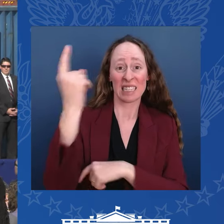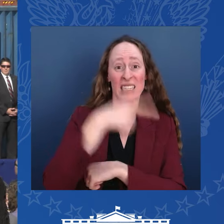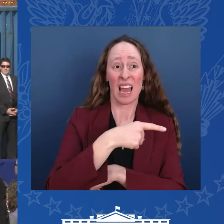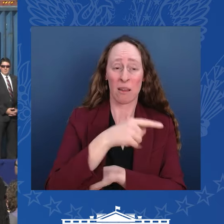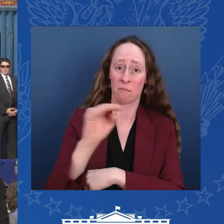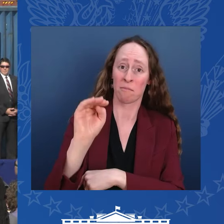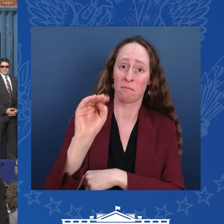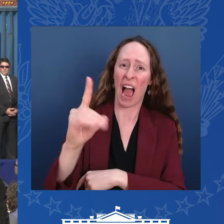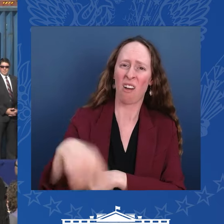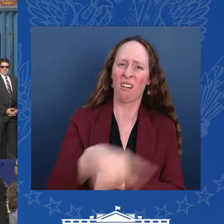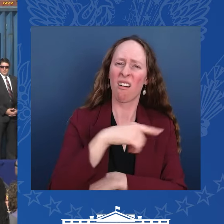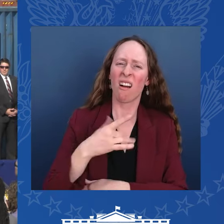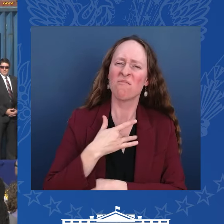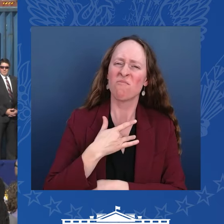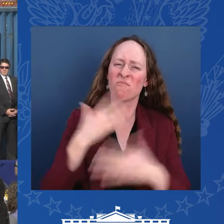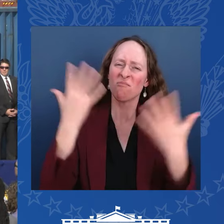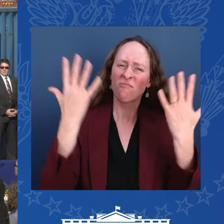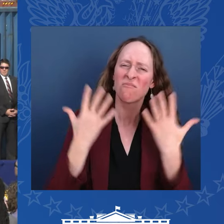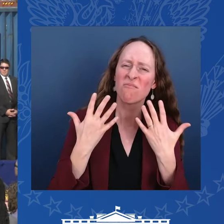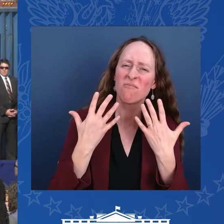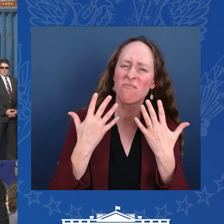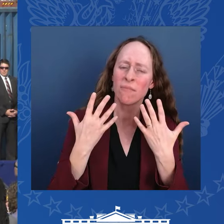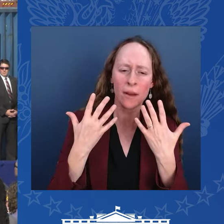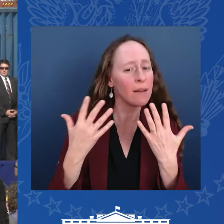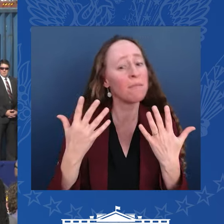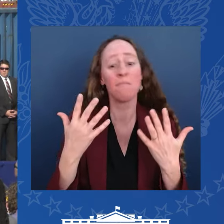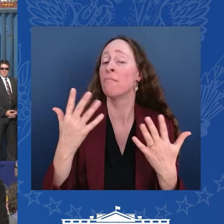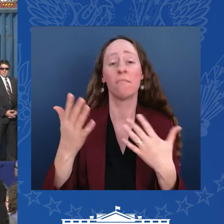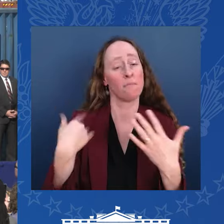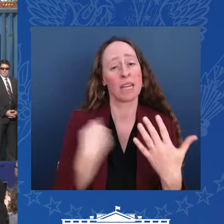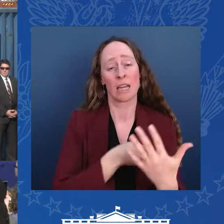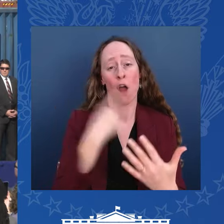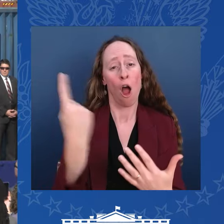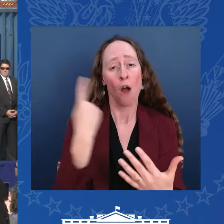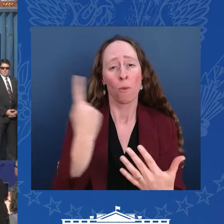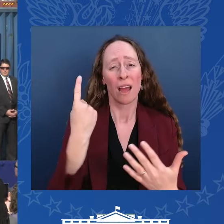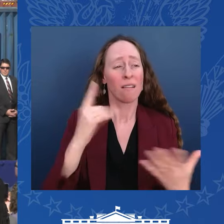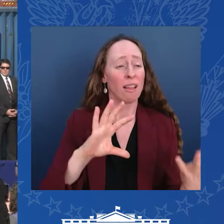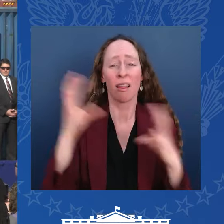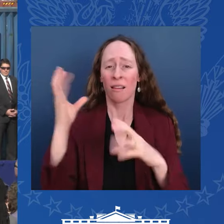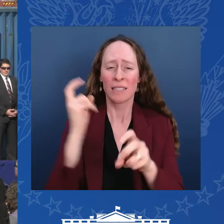We picked ourselves up. We dust ourselves off. We got together and we came back stronger.